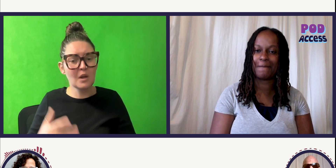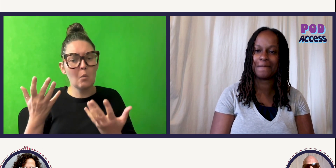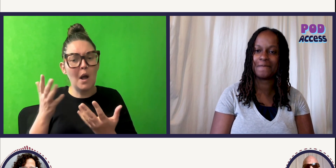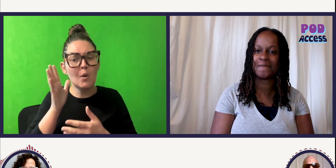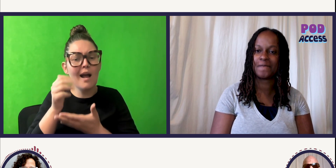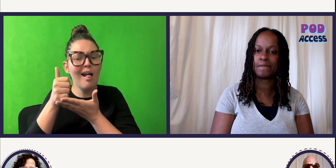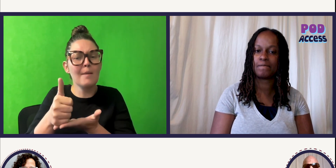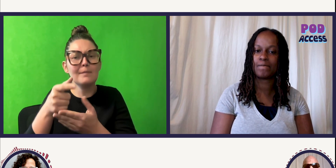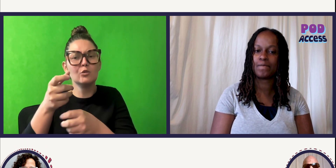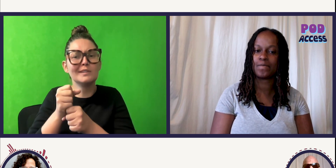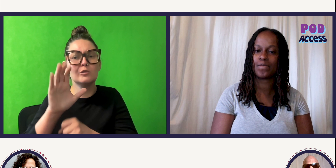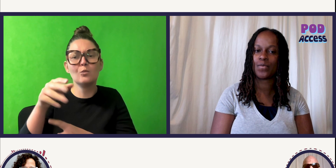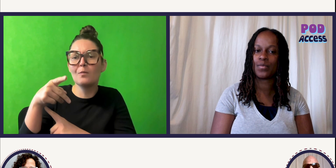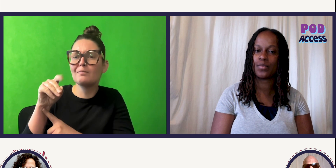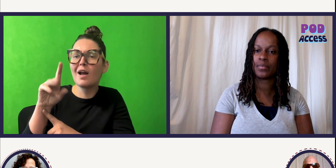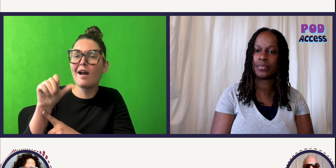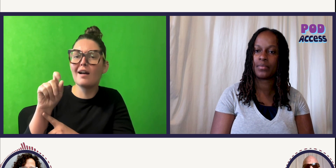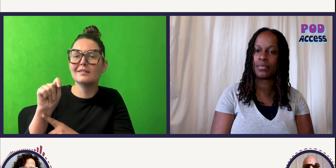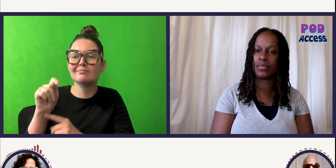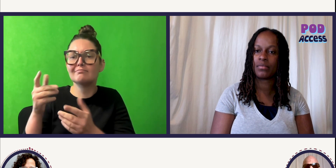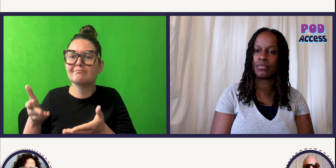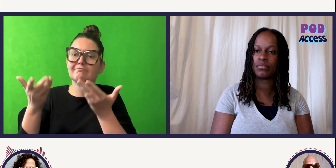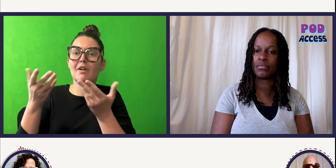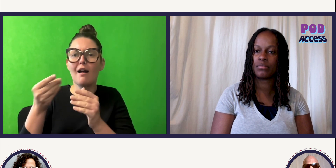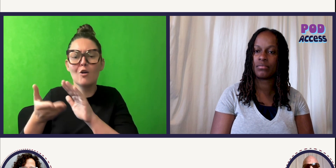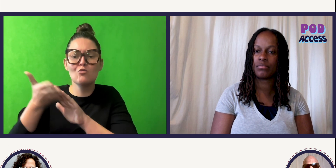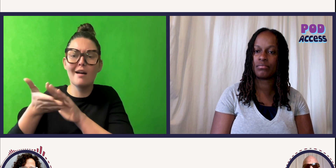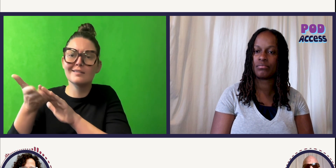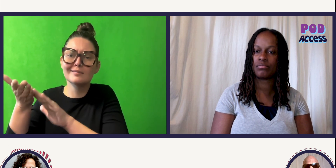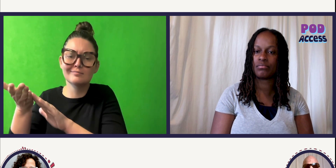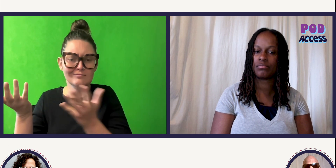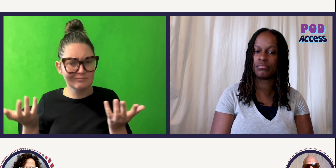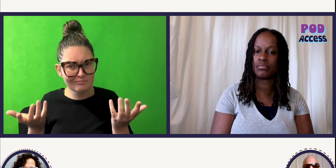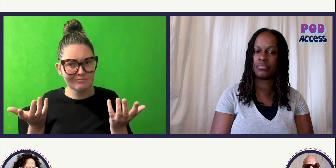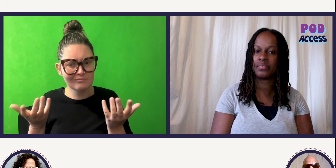What would be of help to get your podcast up and running or take it to the next step?